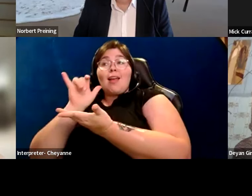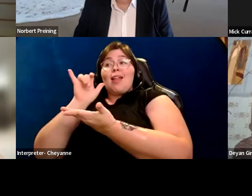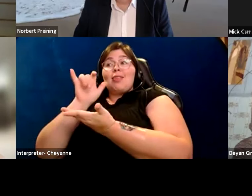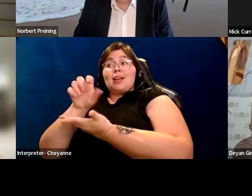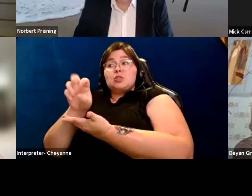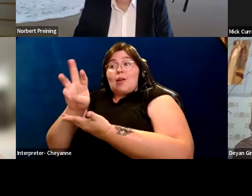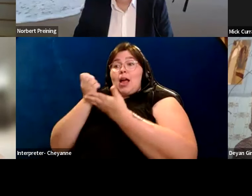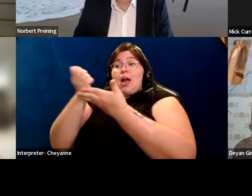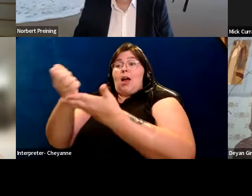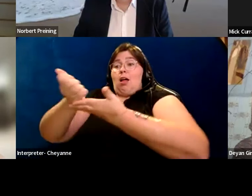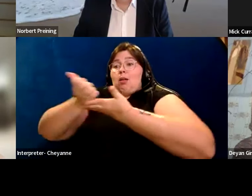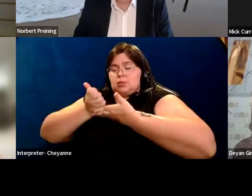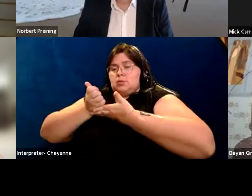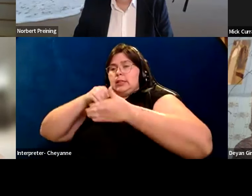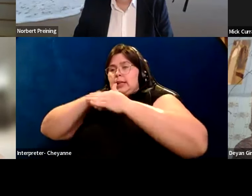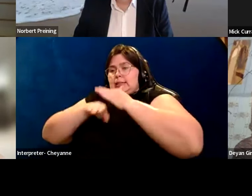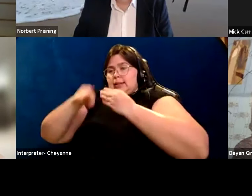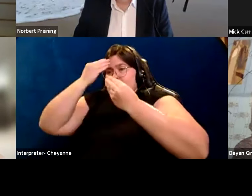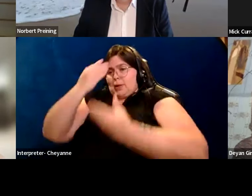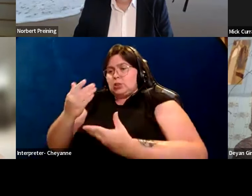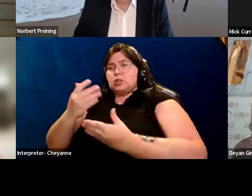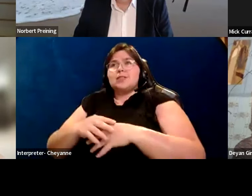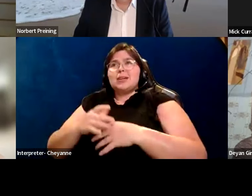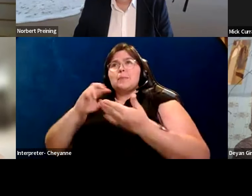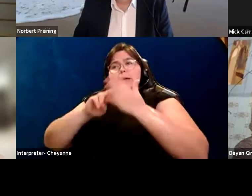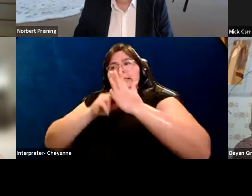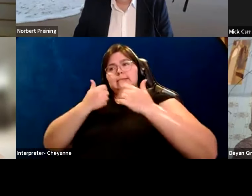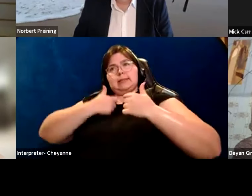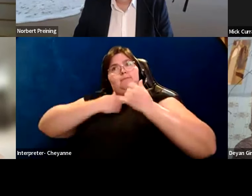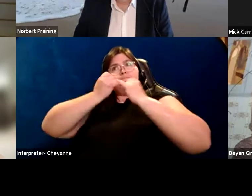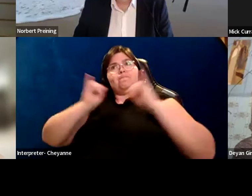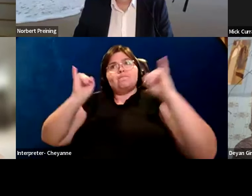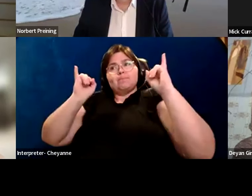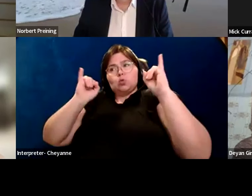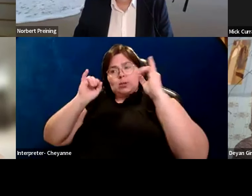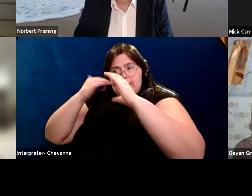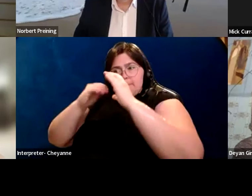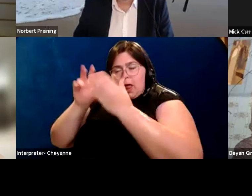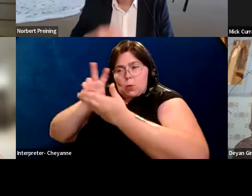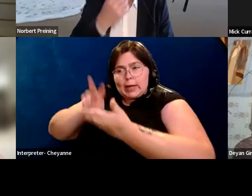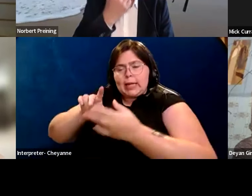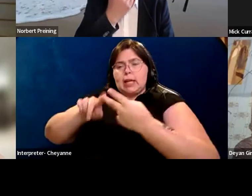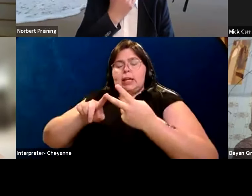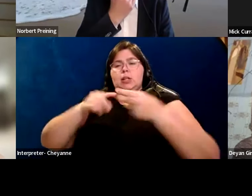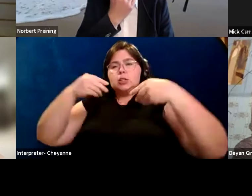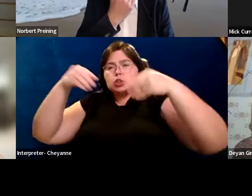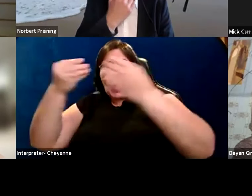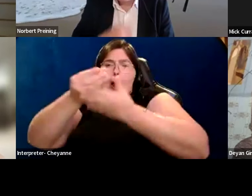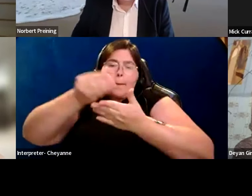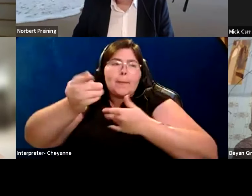to be completely independent, like being able to read emails or do their shopping or do their banking or run a business or whatever.